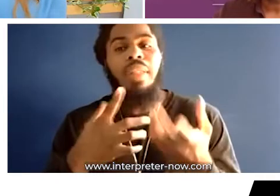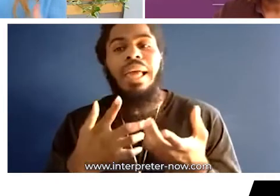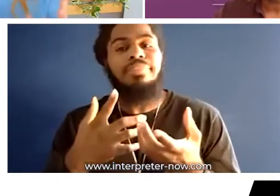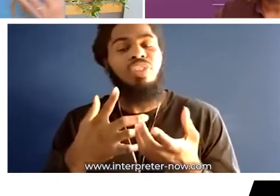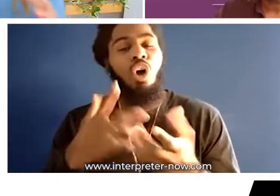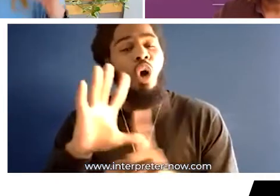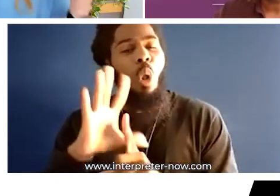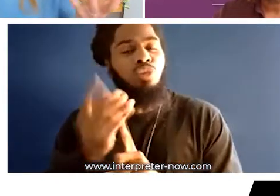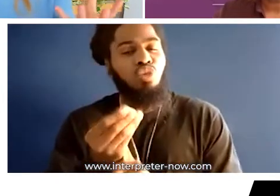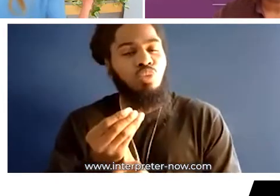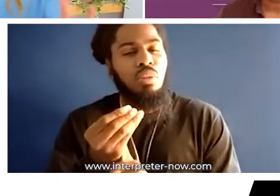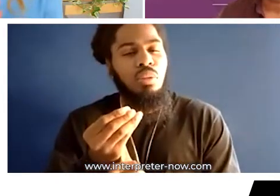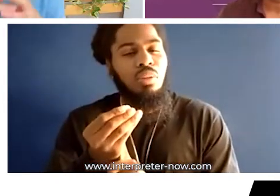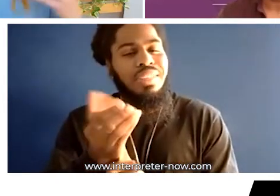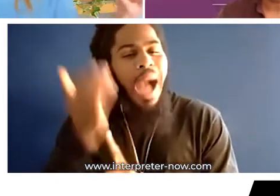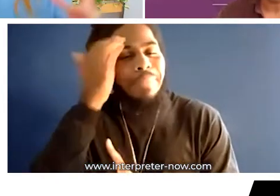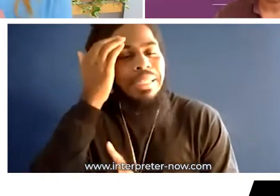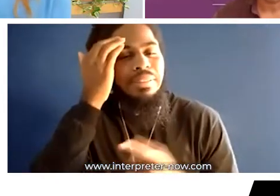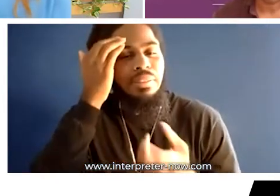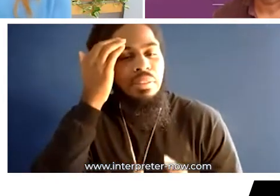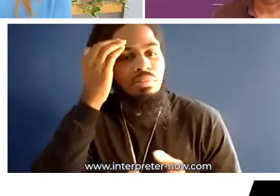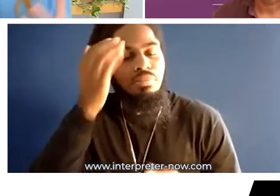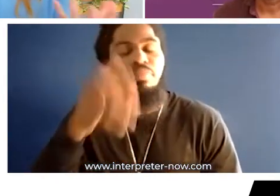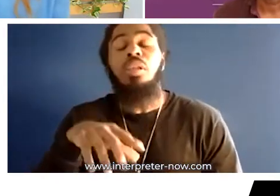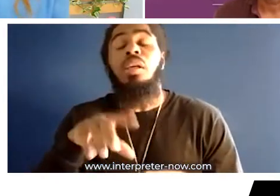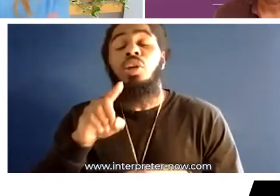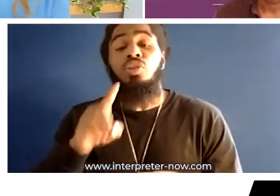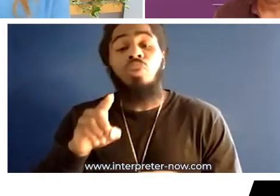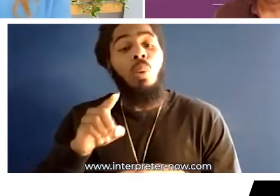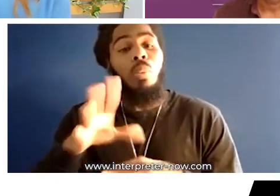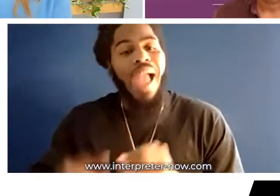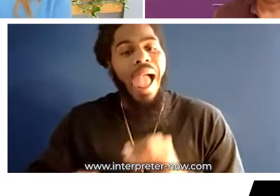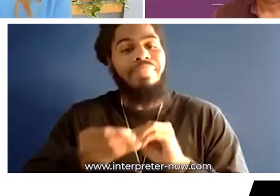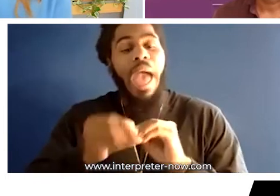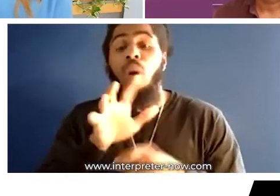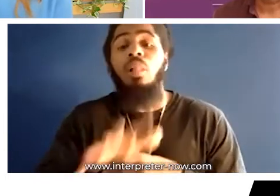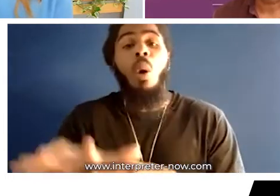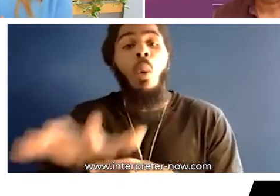So, let's add that layer as well as we're working on a globally distributed team.